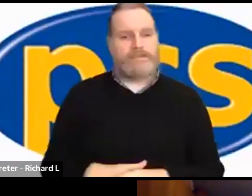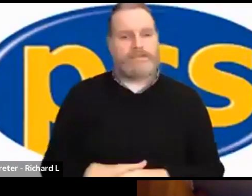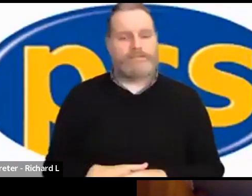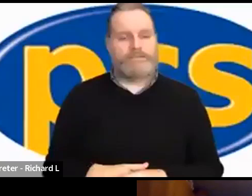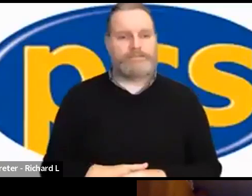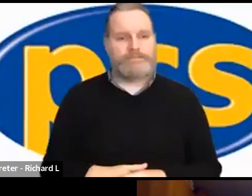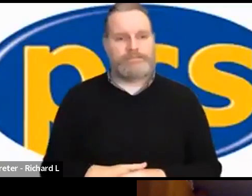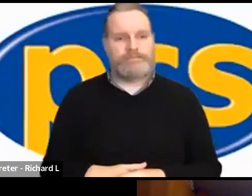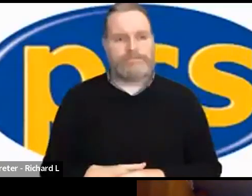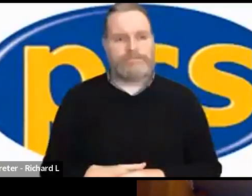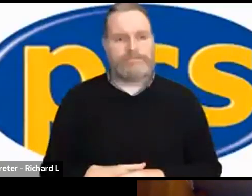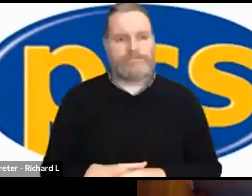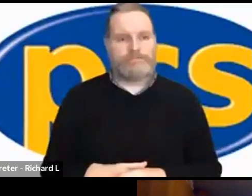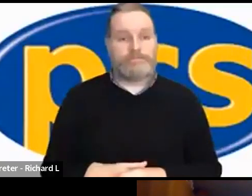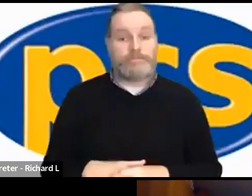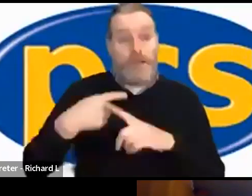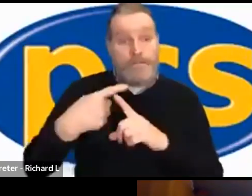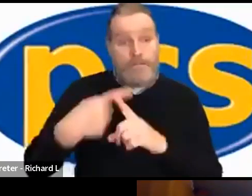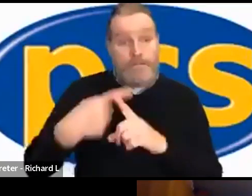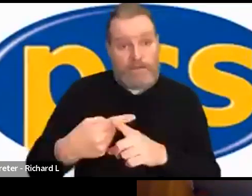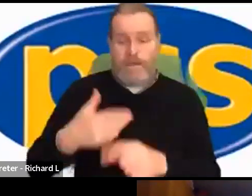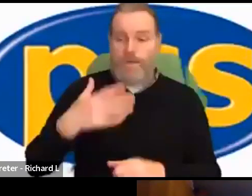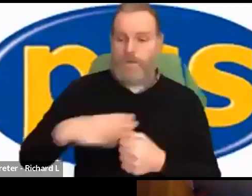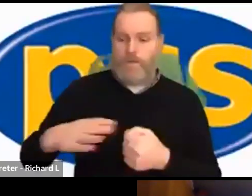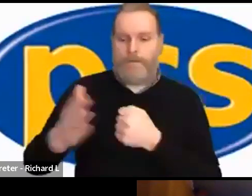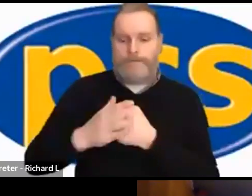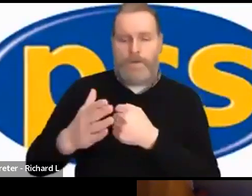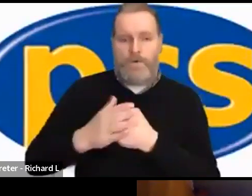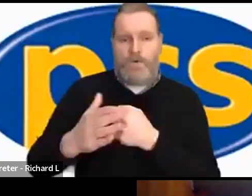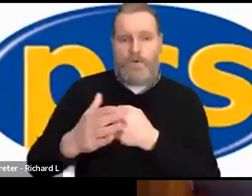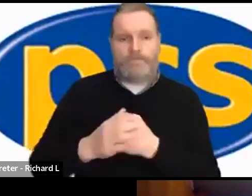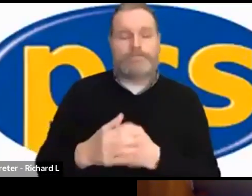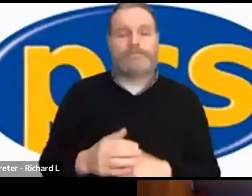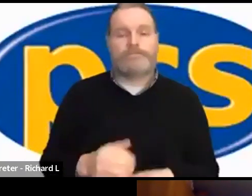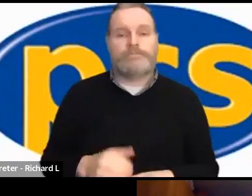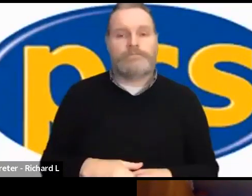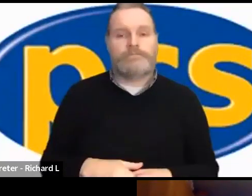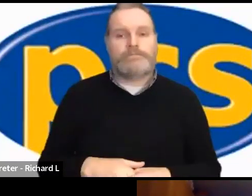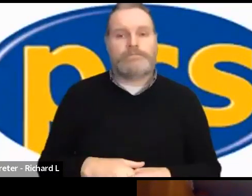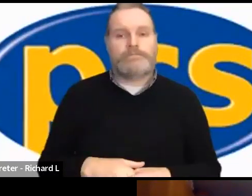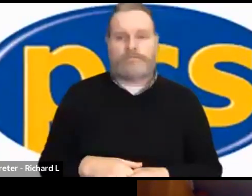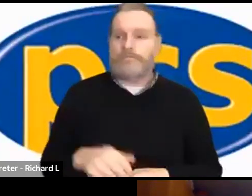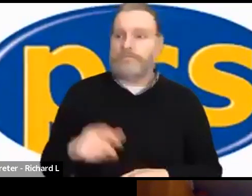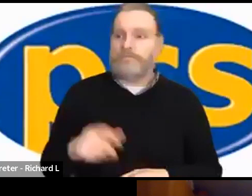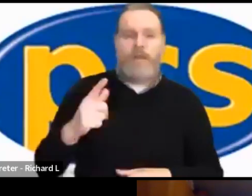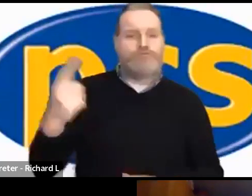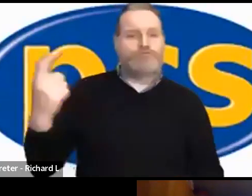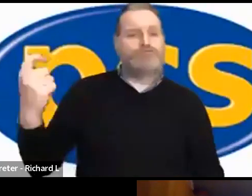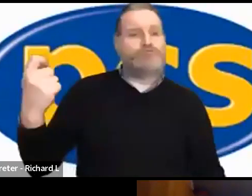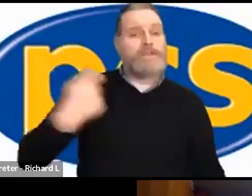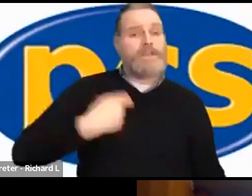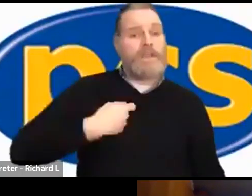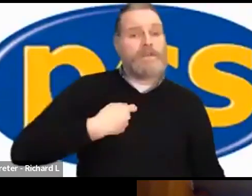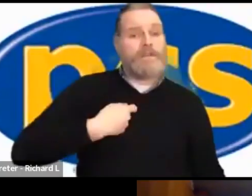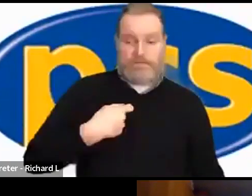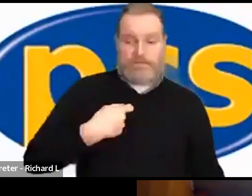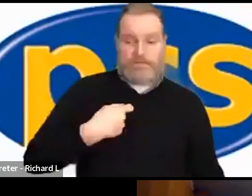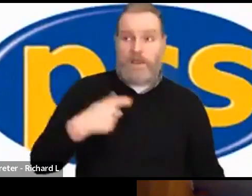we we desperately need. But in addition , we're also , we're also seeking other things in the government and assurance they will not cut our redundancy